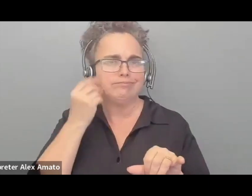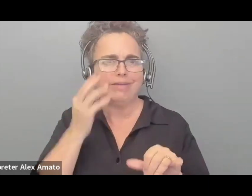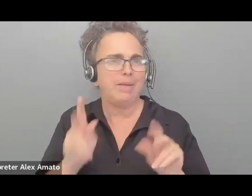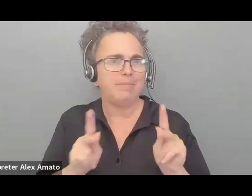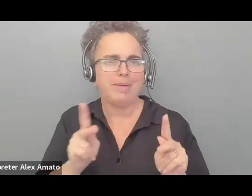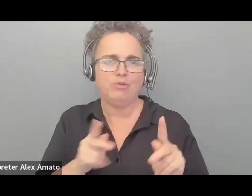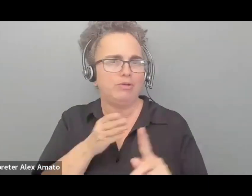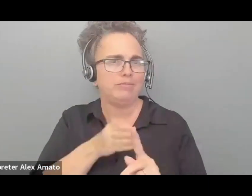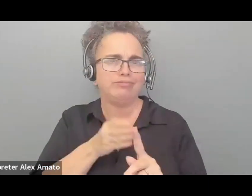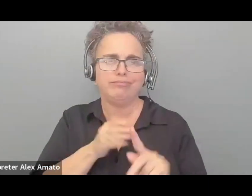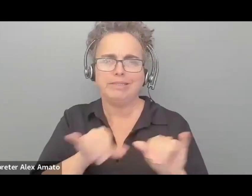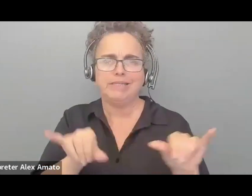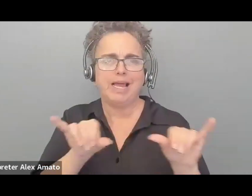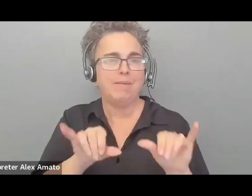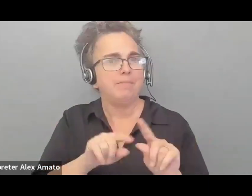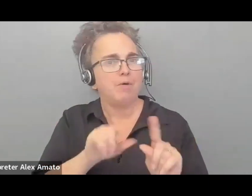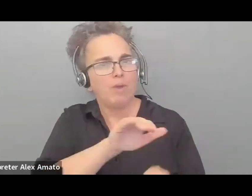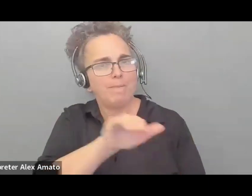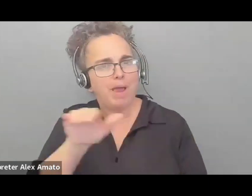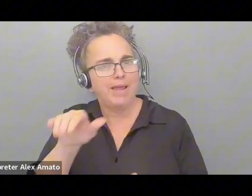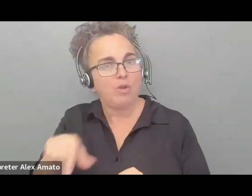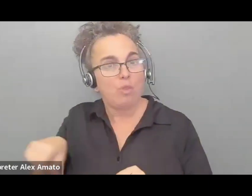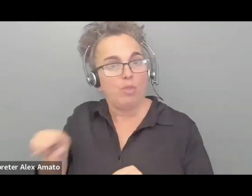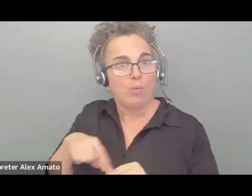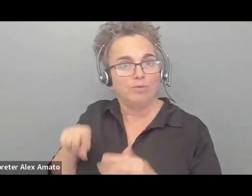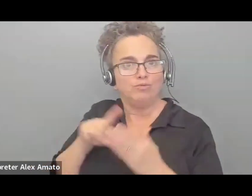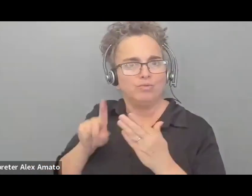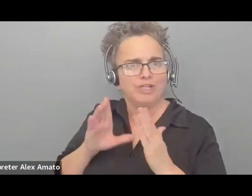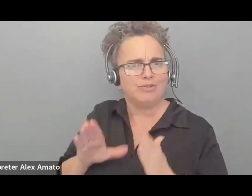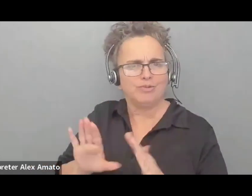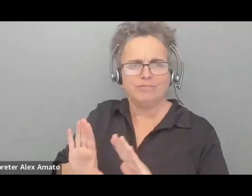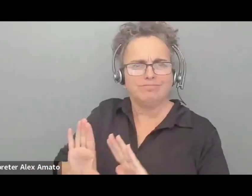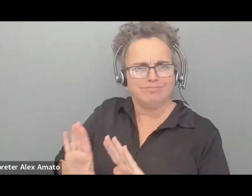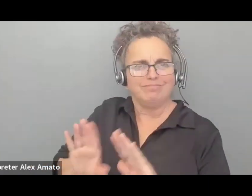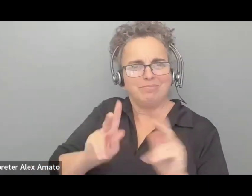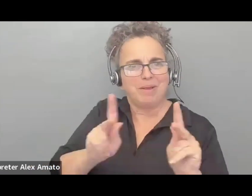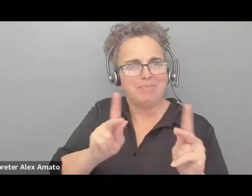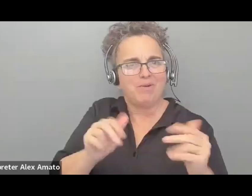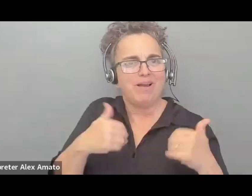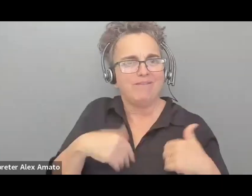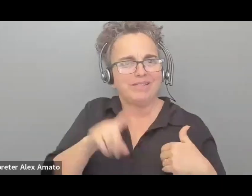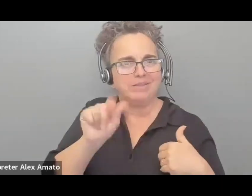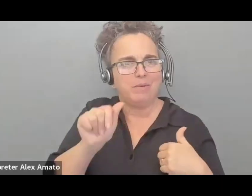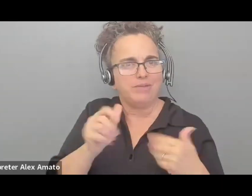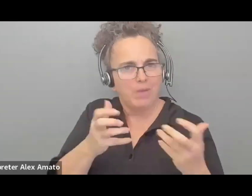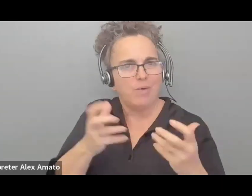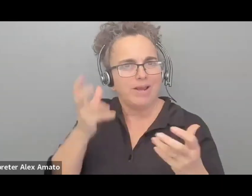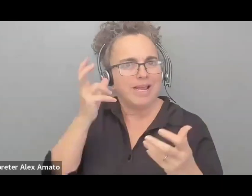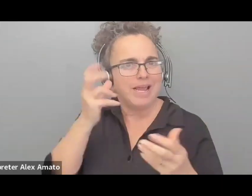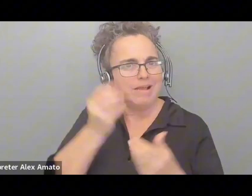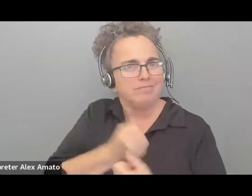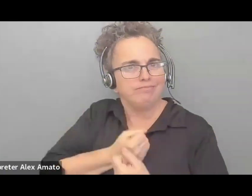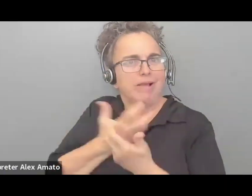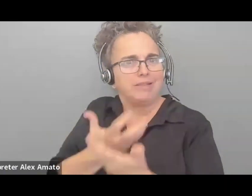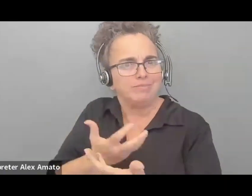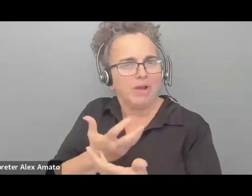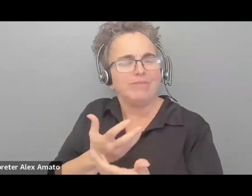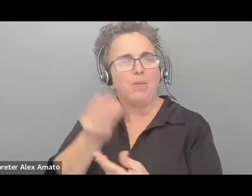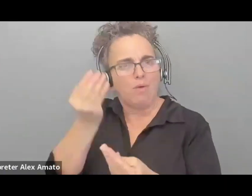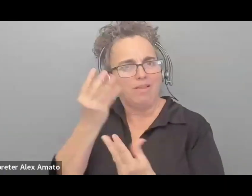reminding people that like folks with disabilities want their voices heard, they wanna be able to tell us what they like and don't like about our product.